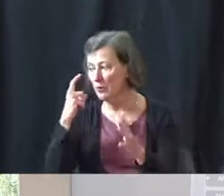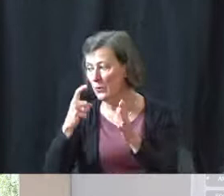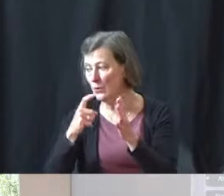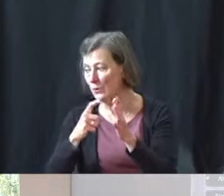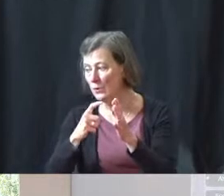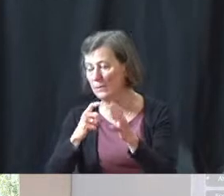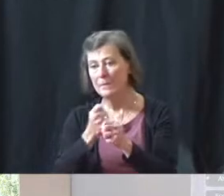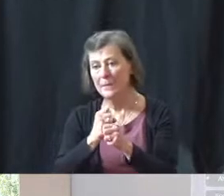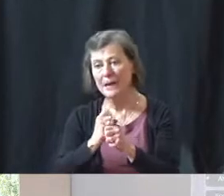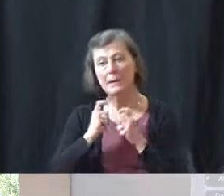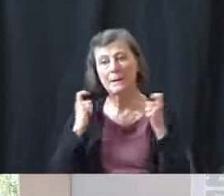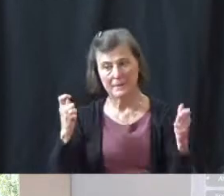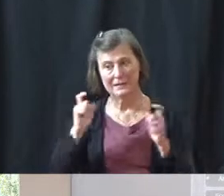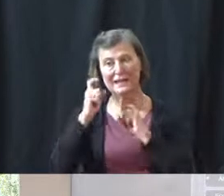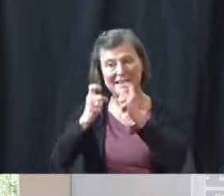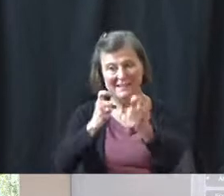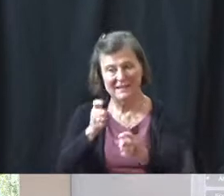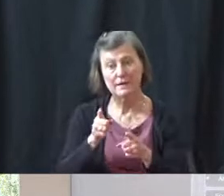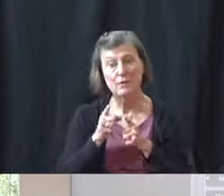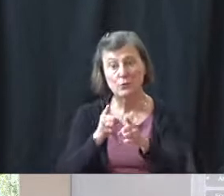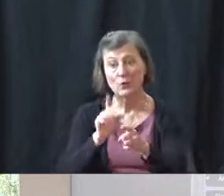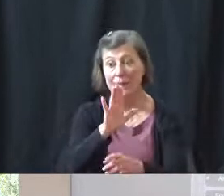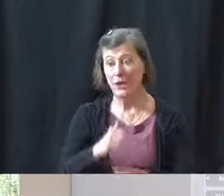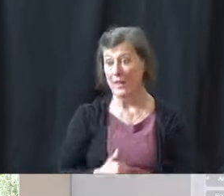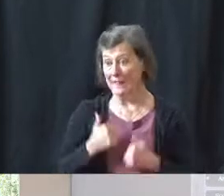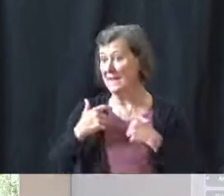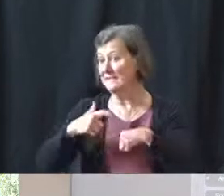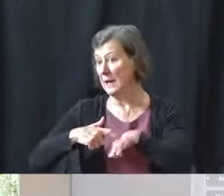gifts during people's lifetimes.